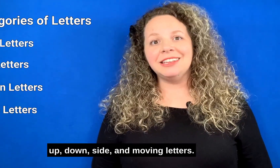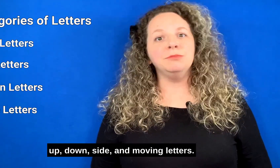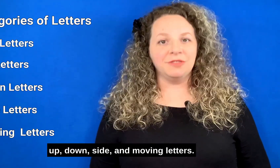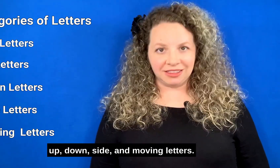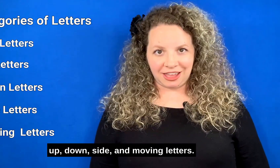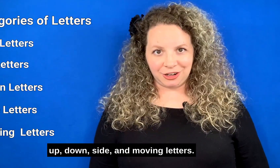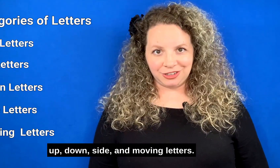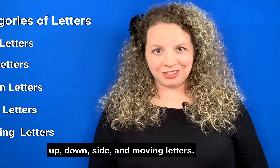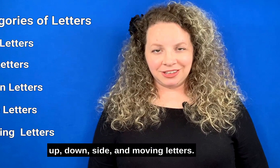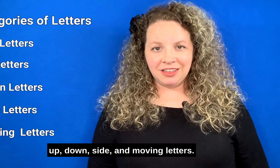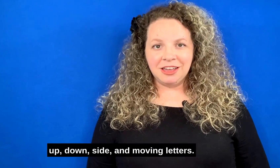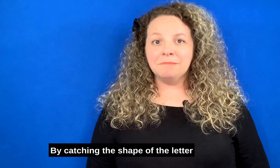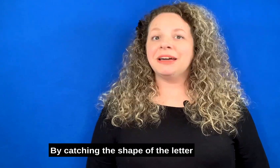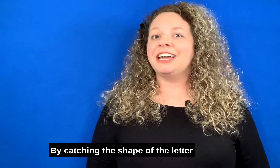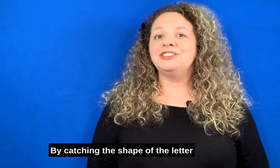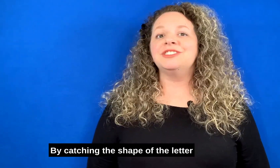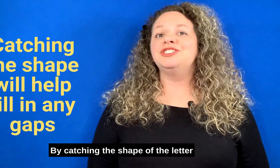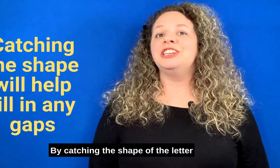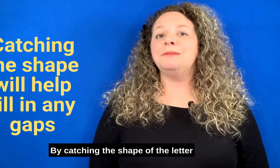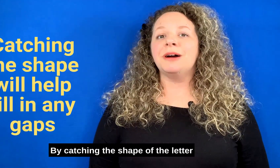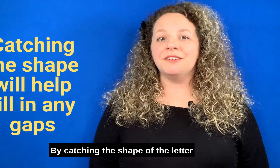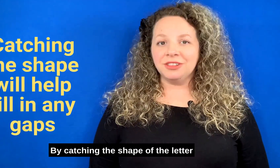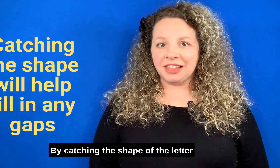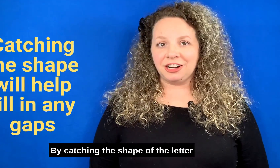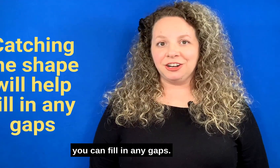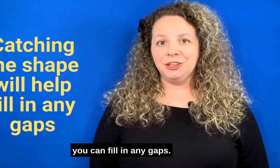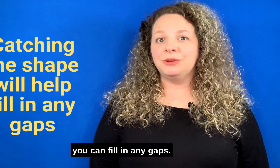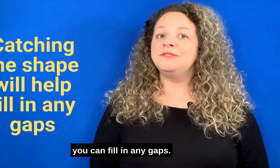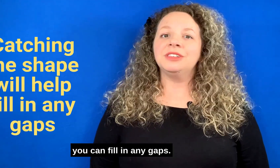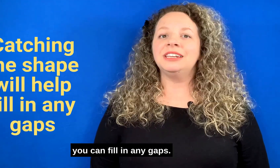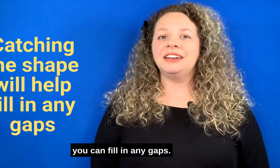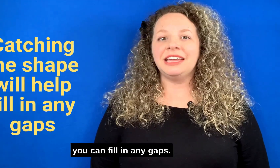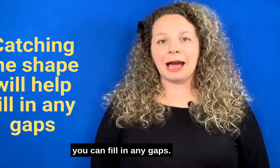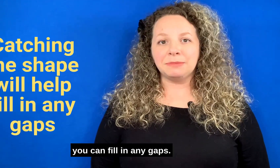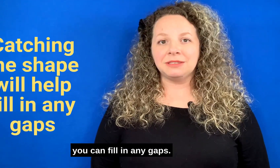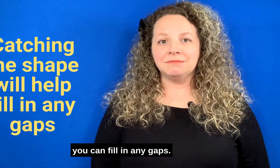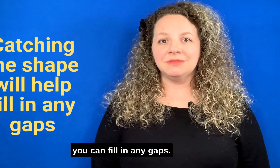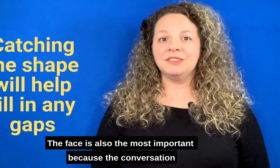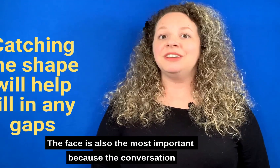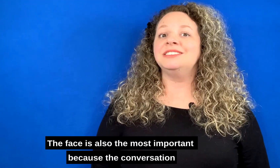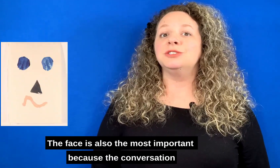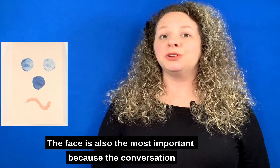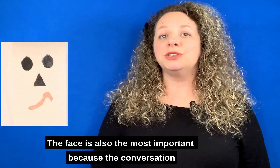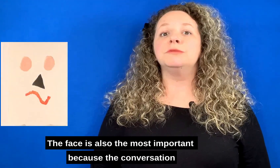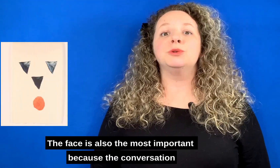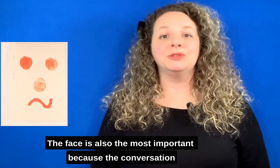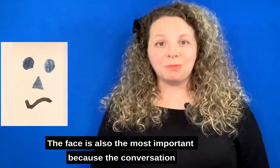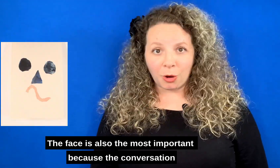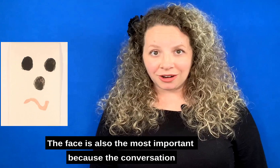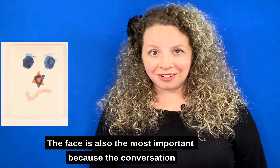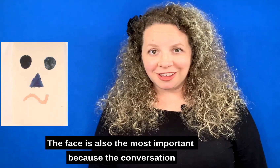In, Moving letters. By catching the shape of the letter, you can fill in any gaps. The face is also the most important,